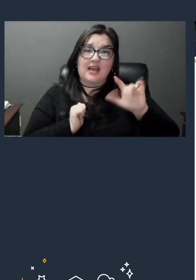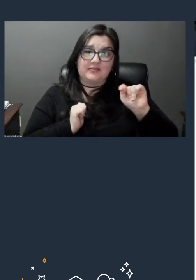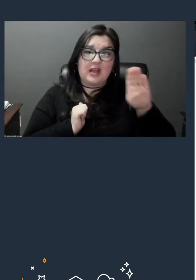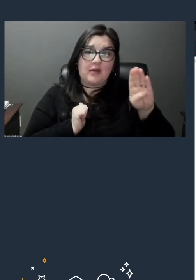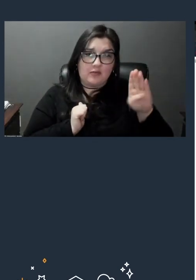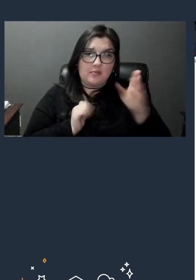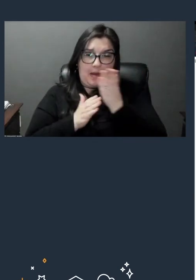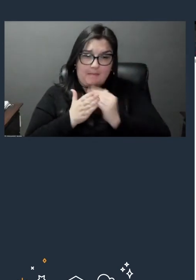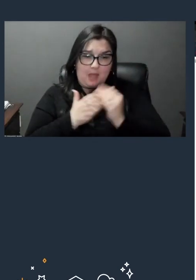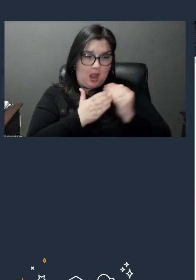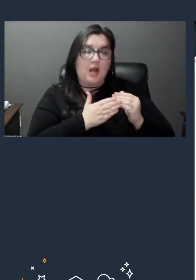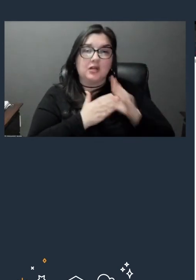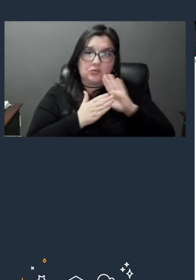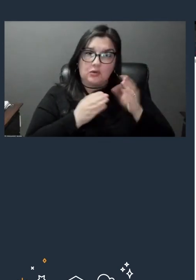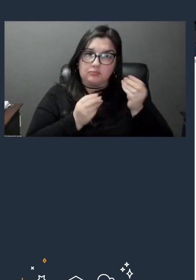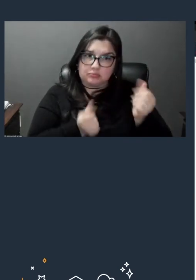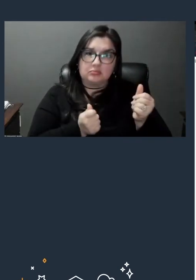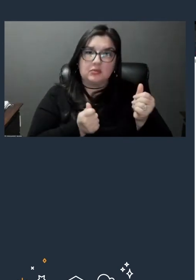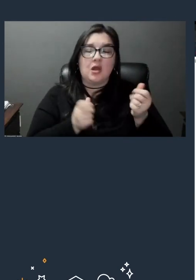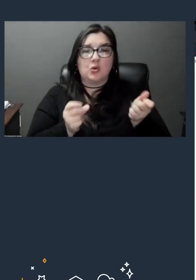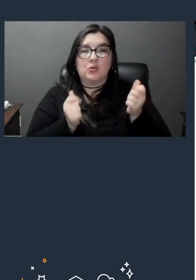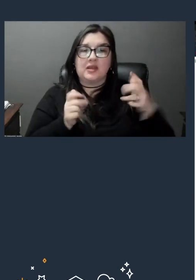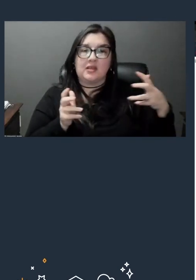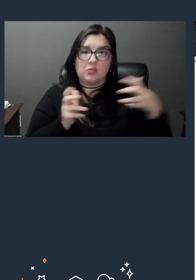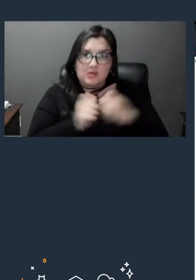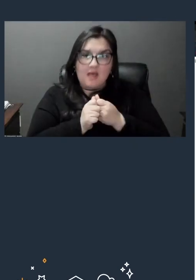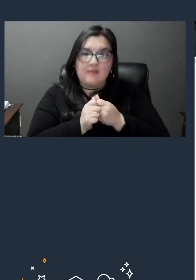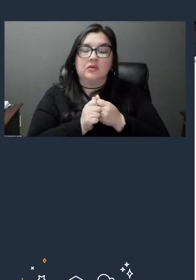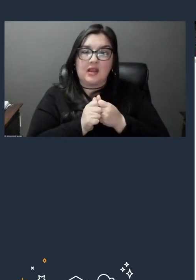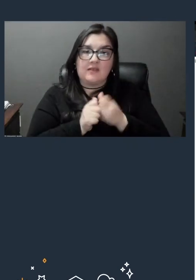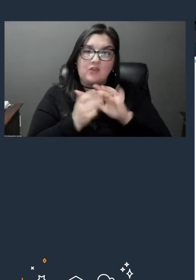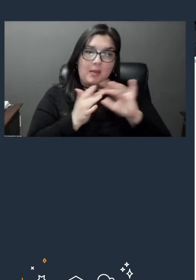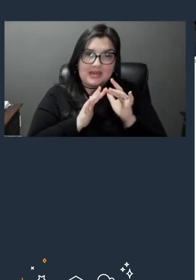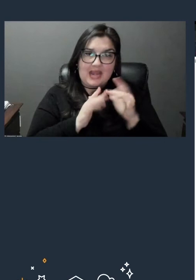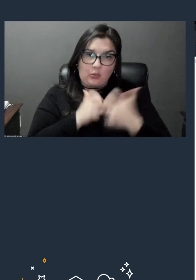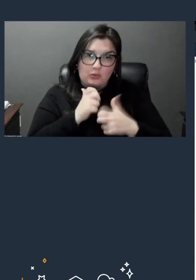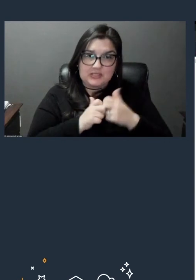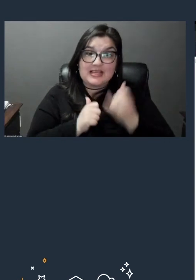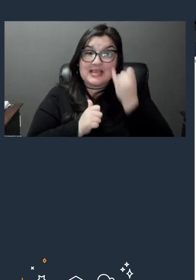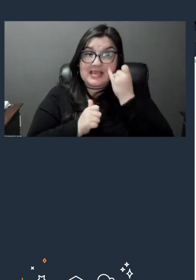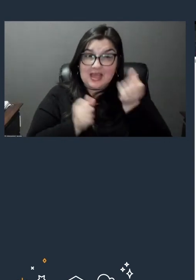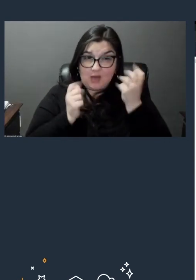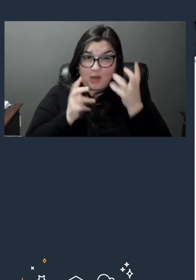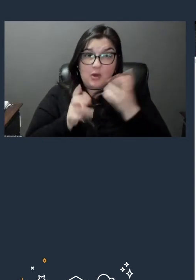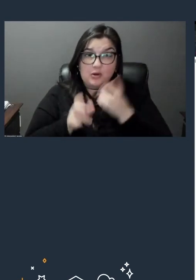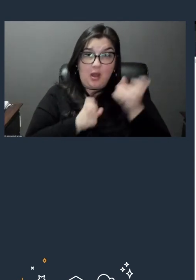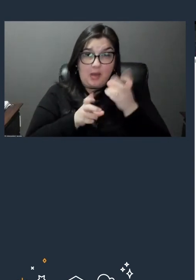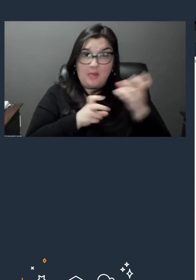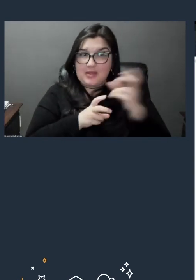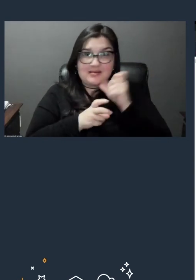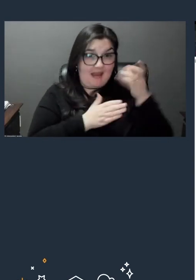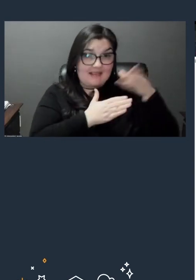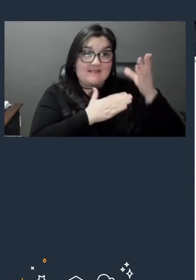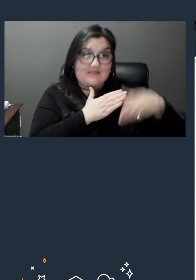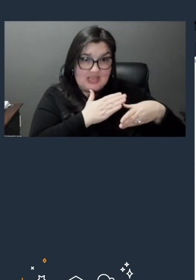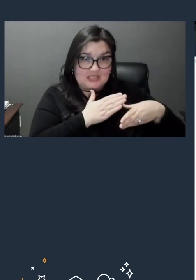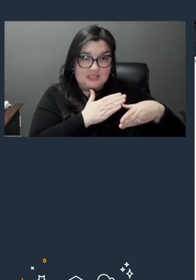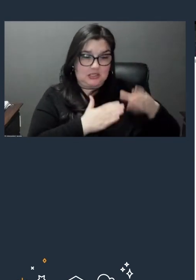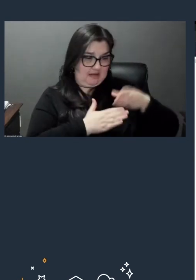and quicker recovery from network issues. In cases where the multi-part upload process doesn't finish, the incomplete parts remain in the bucket